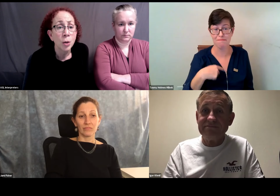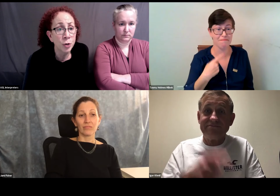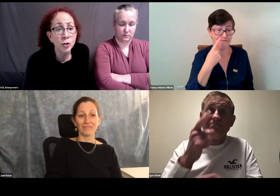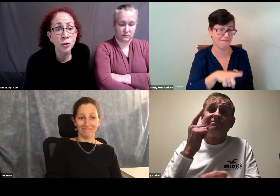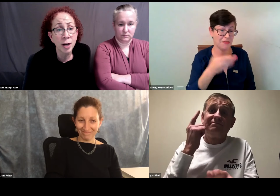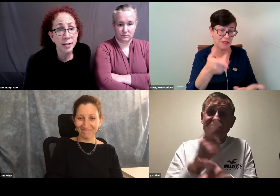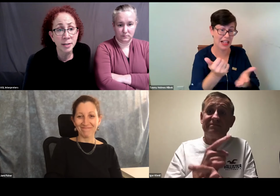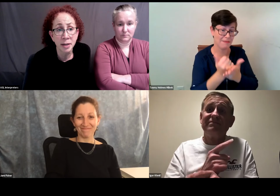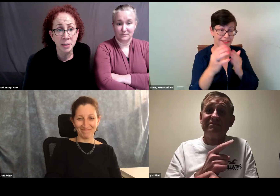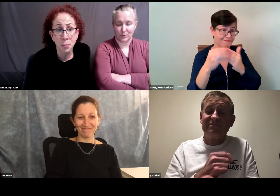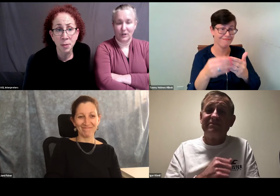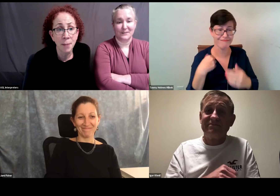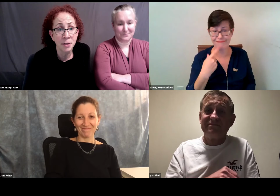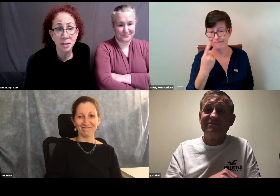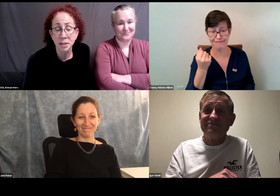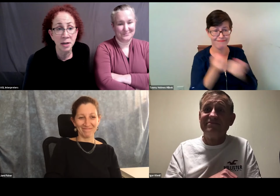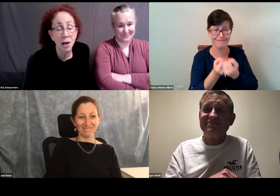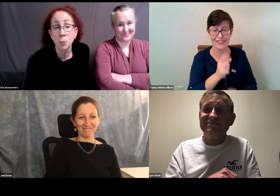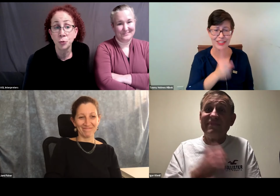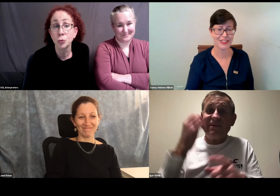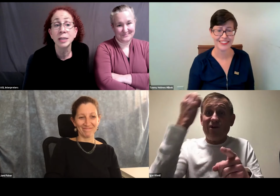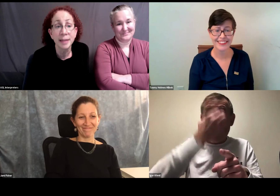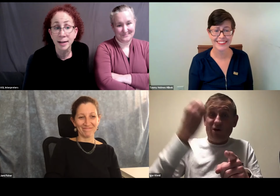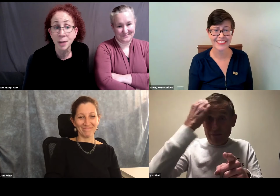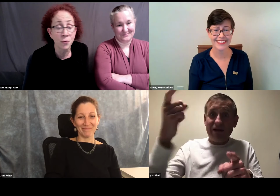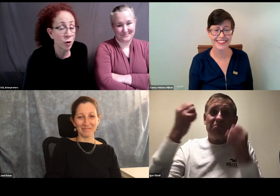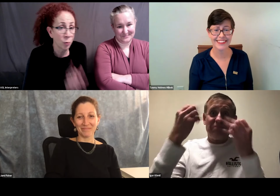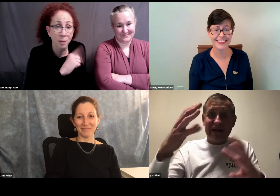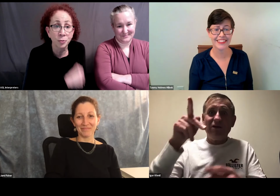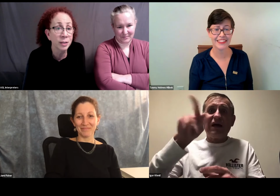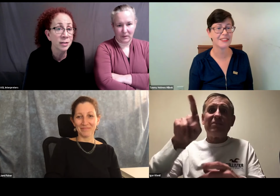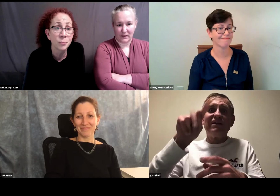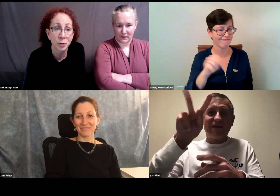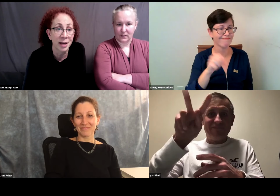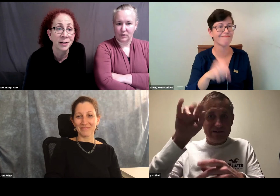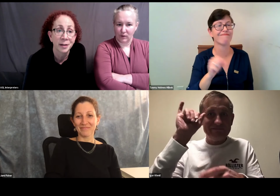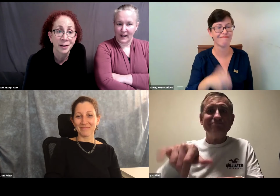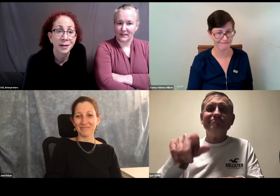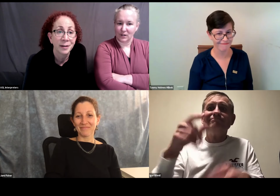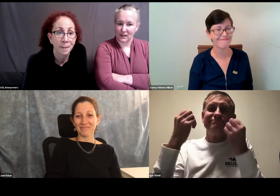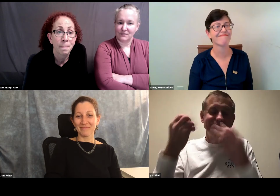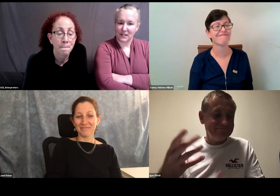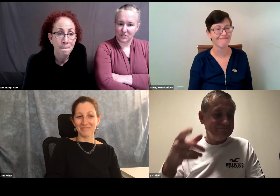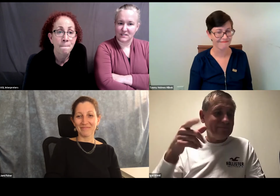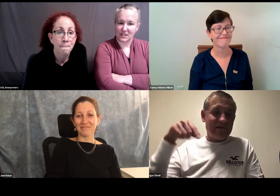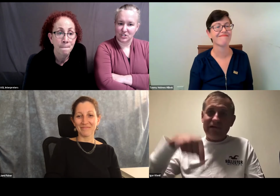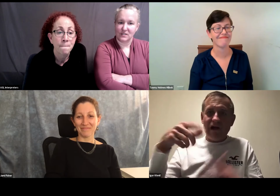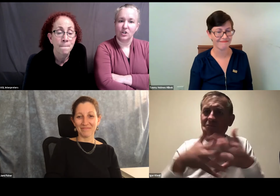bring to the United States, I would be happy to see that and help to lead that type of work, I would completely support that right, there are a lot of TV stations in Europe